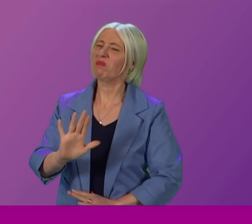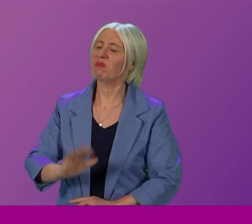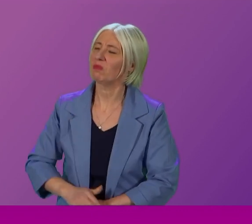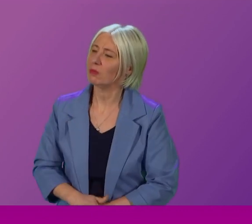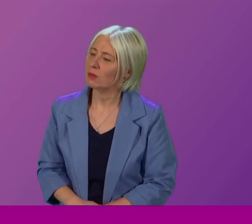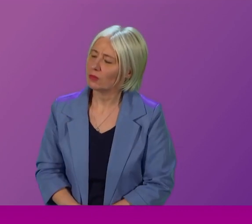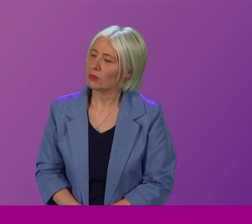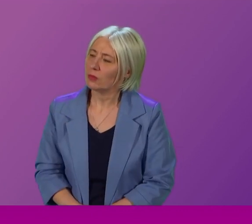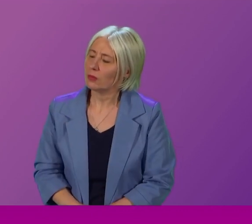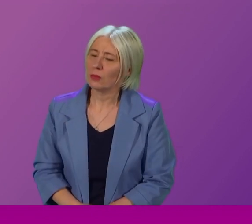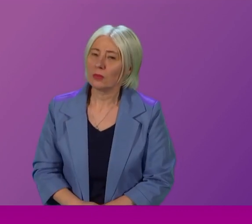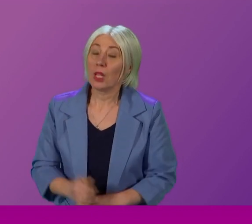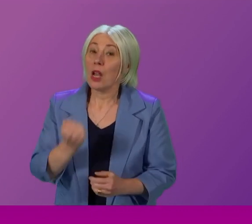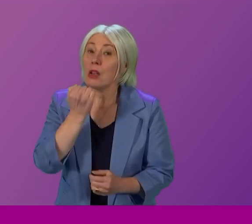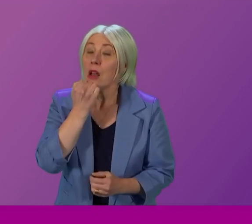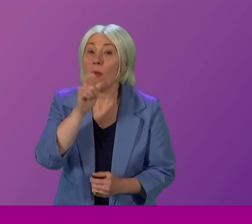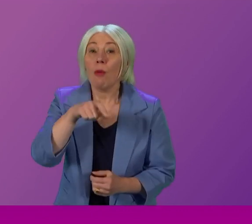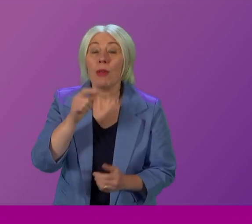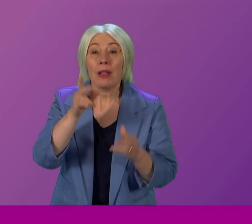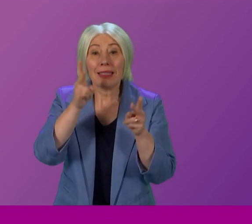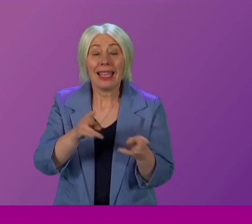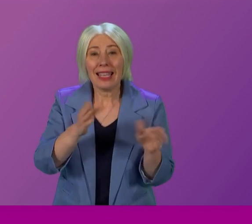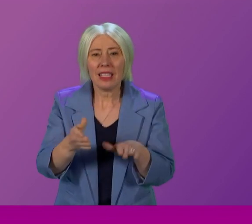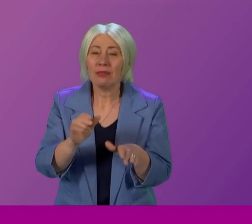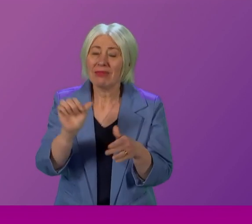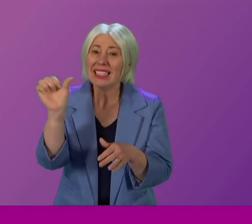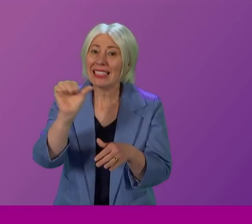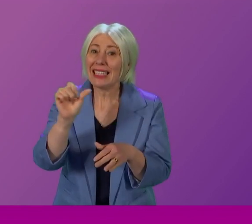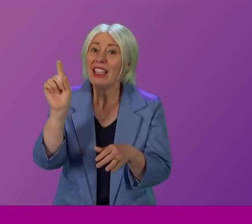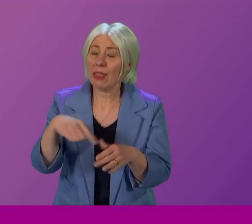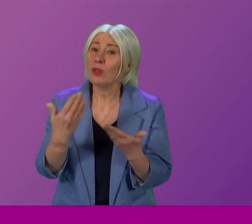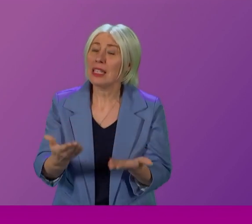The death toll has now reached more than 16,000 people and, as Douglas Ross and